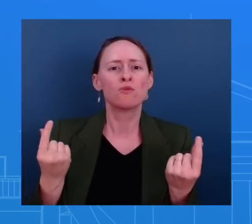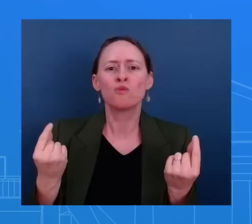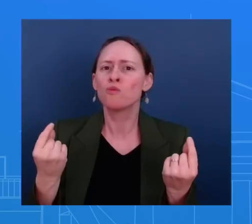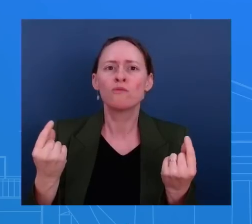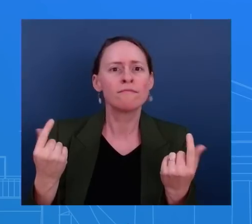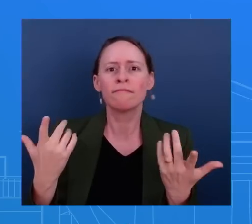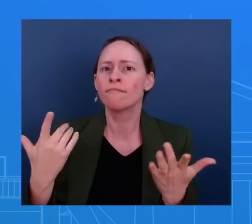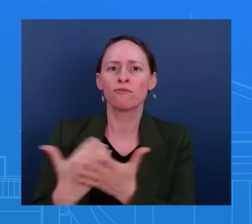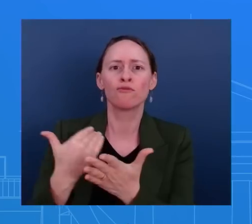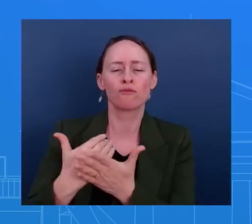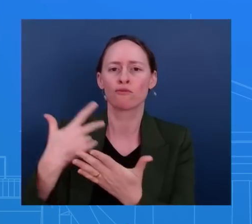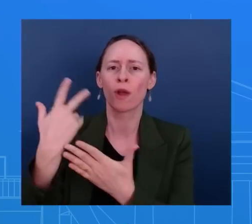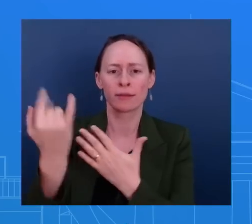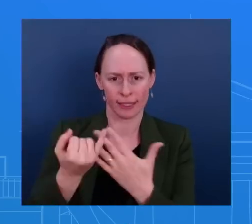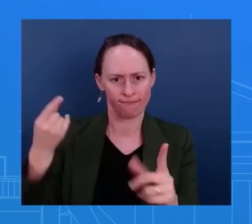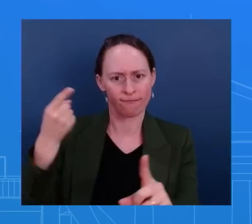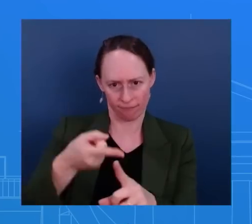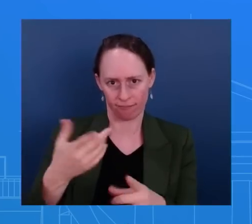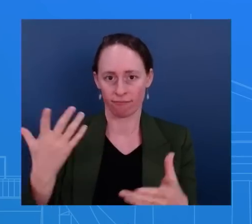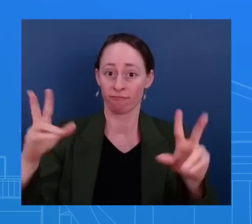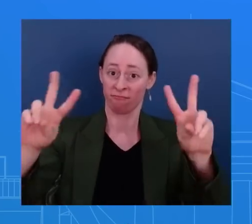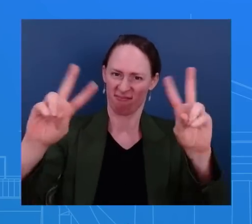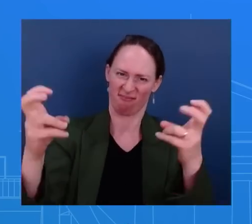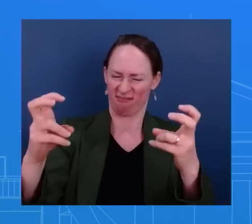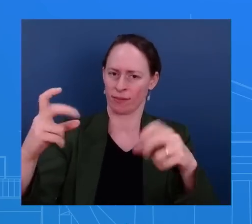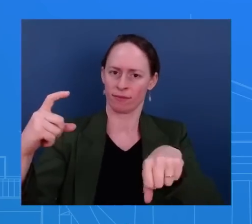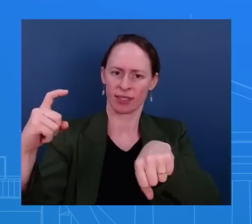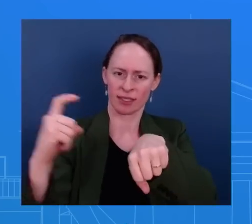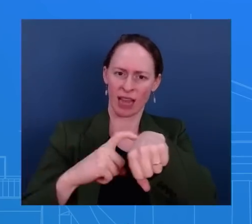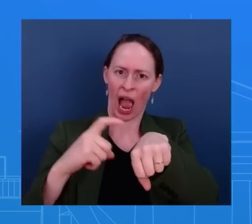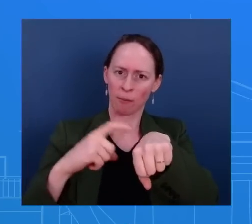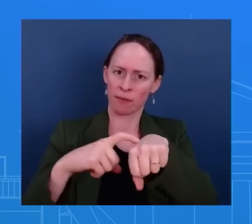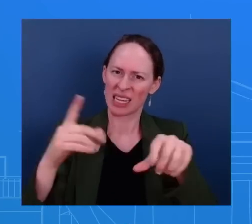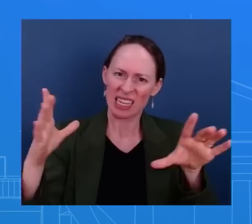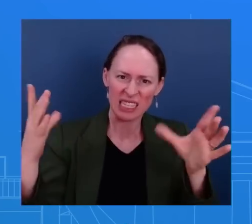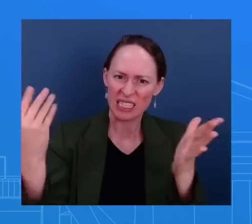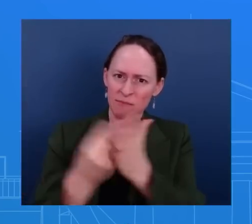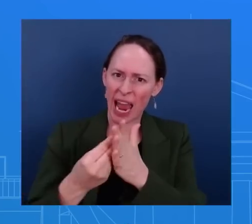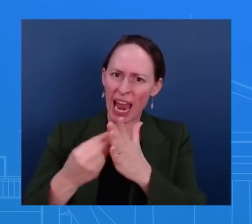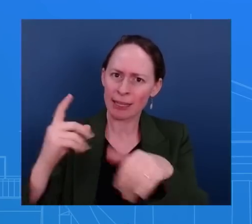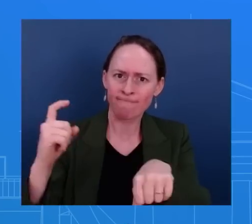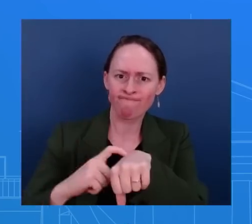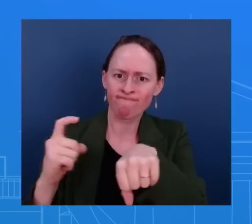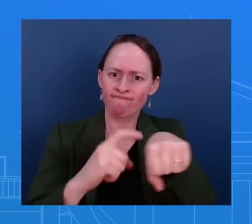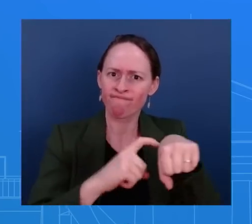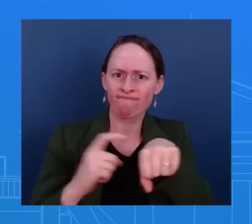[sic. corporations add] unnecessary headaches and hassles to our lives, wasting precious time and money,